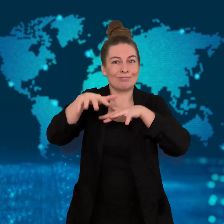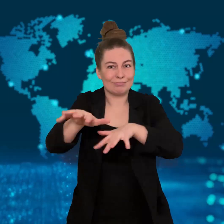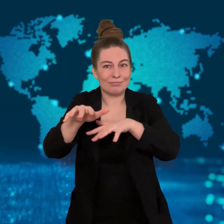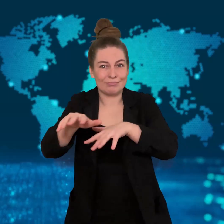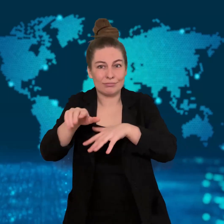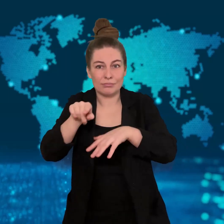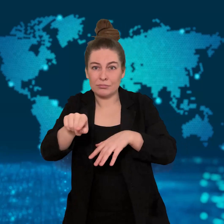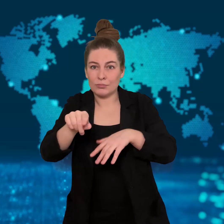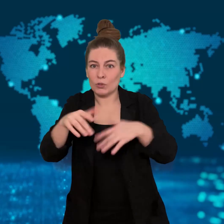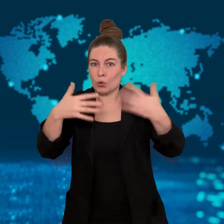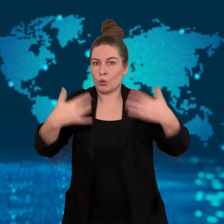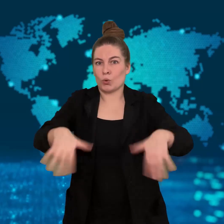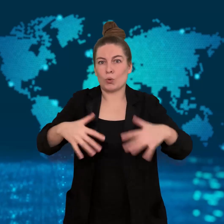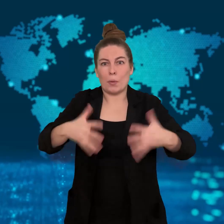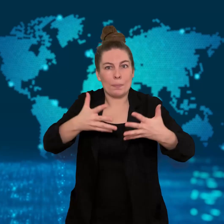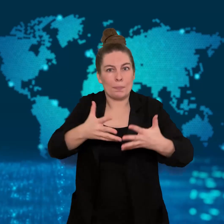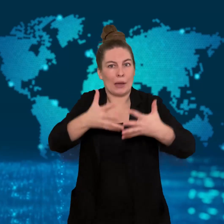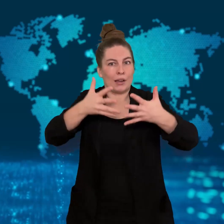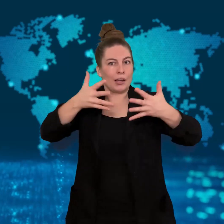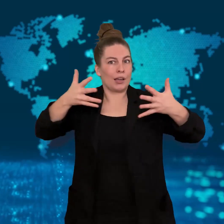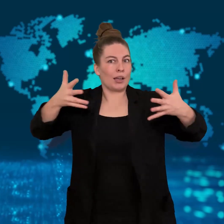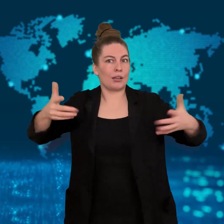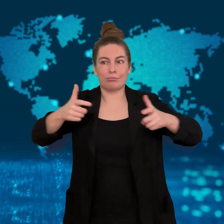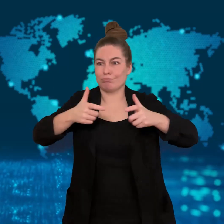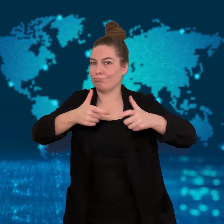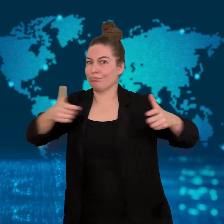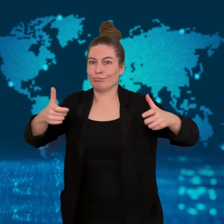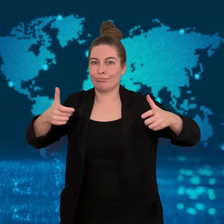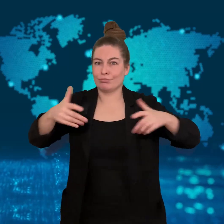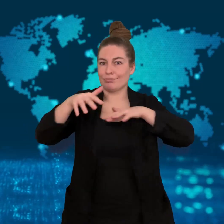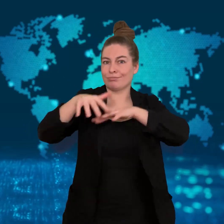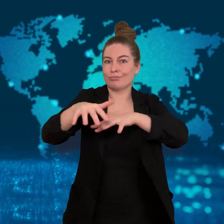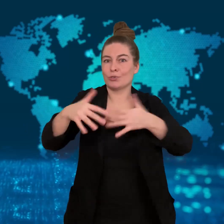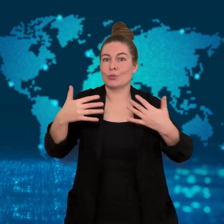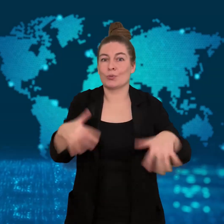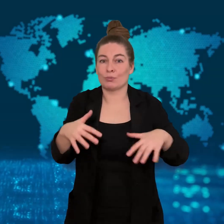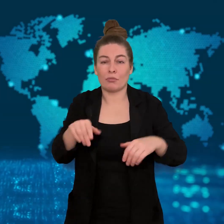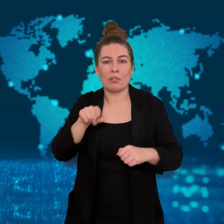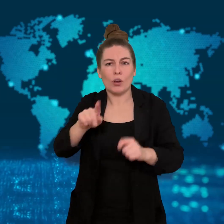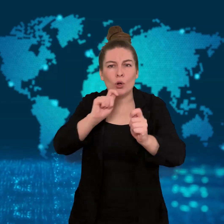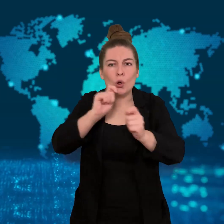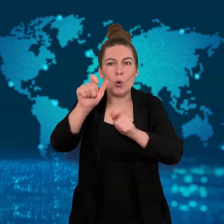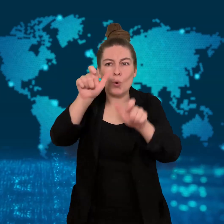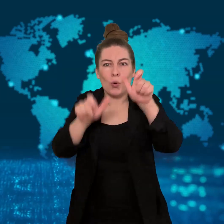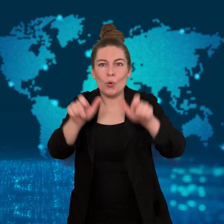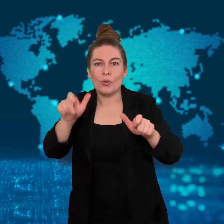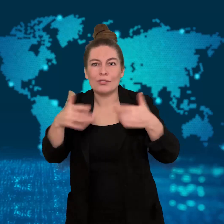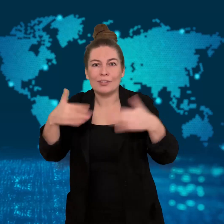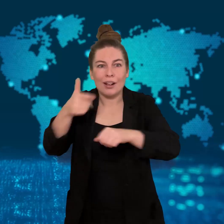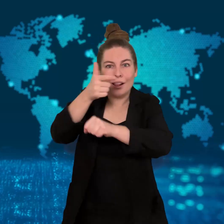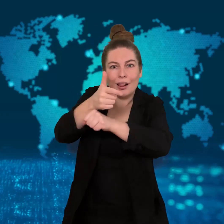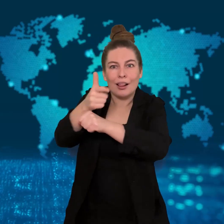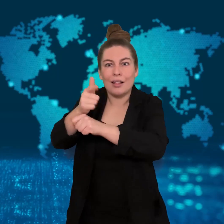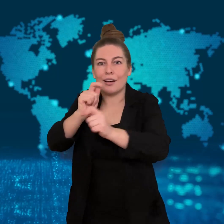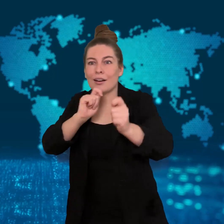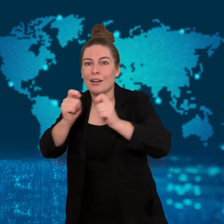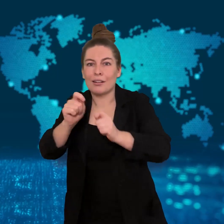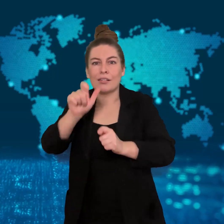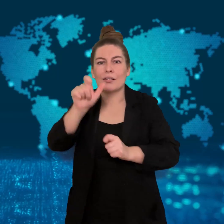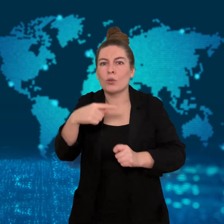were detained for several hours.